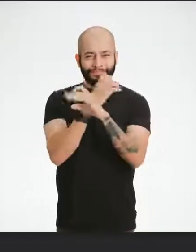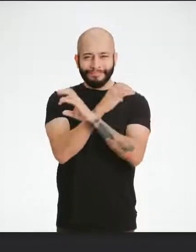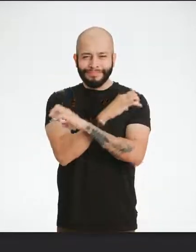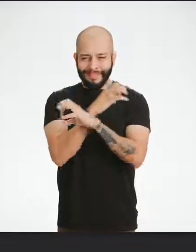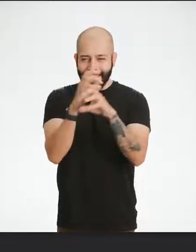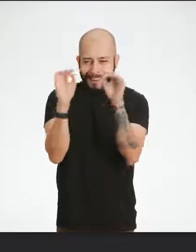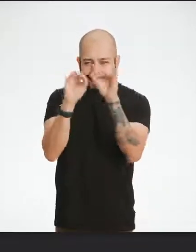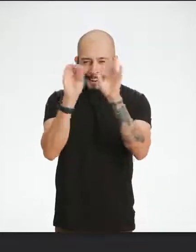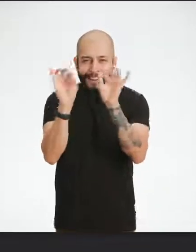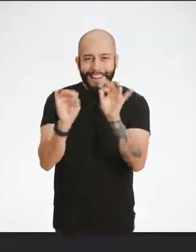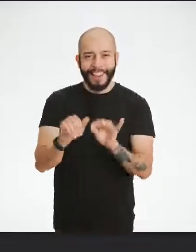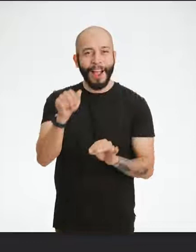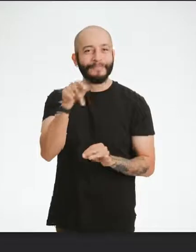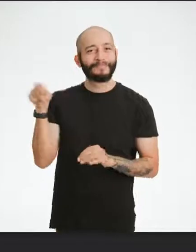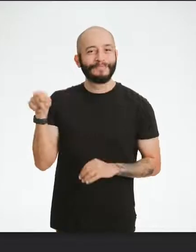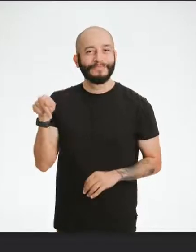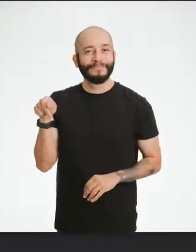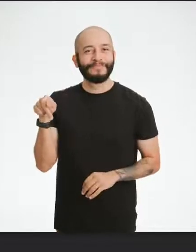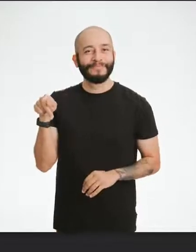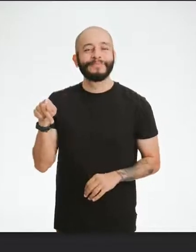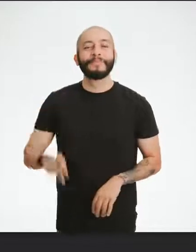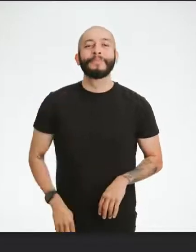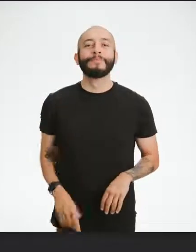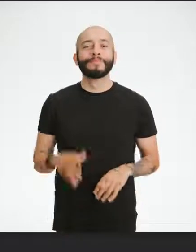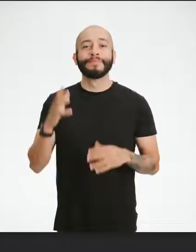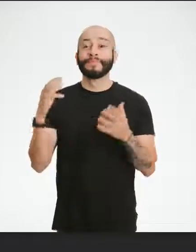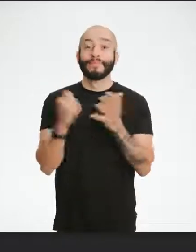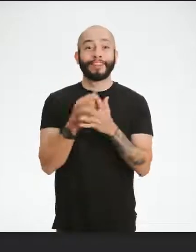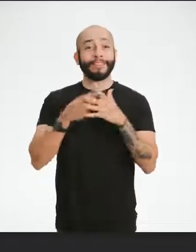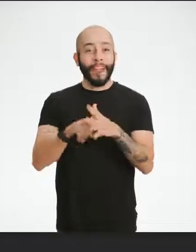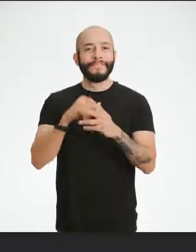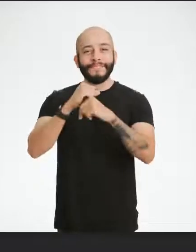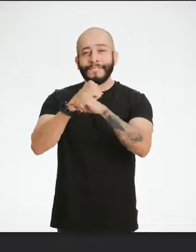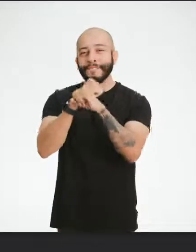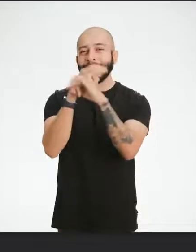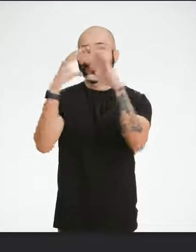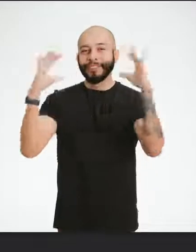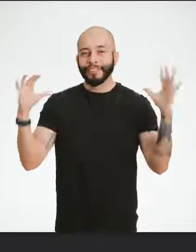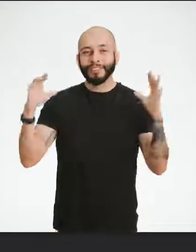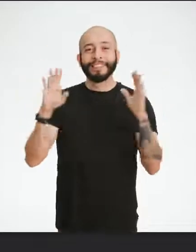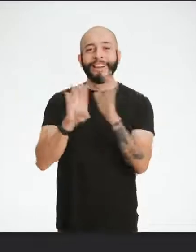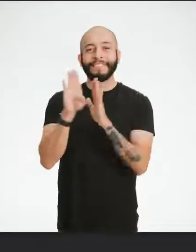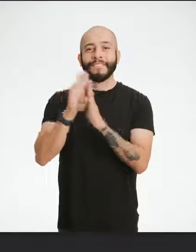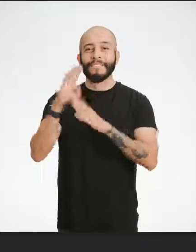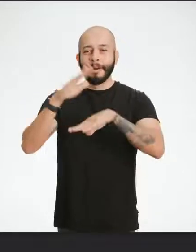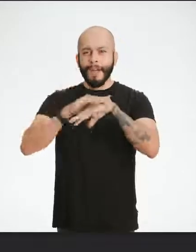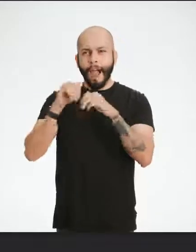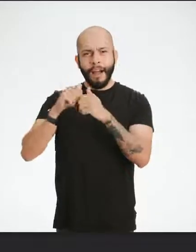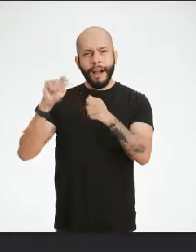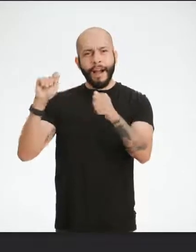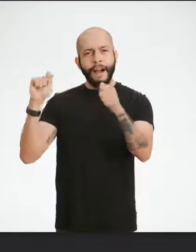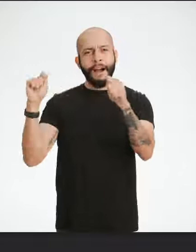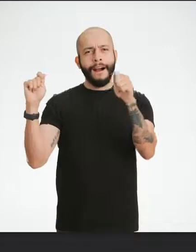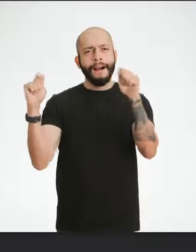to do even more ambitious things with your apps. Let's start with the vision for our developer platform and how it's been evolving.